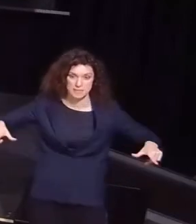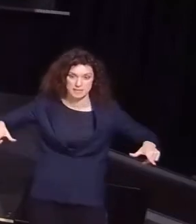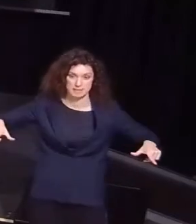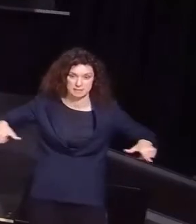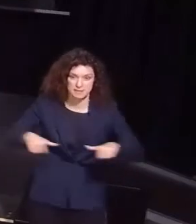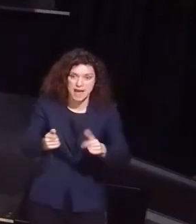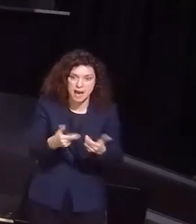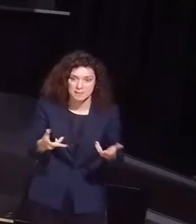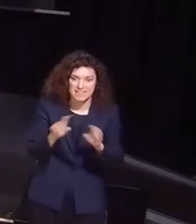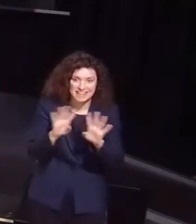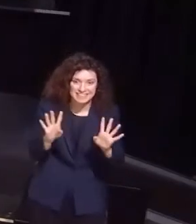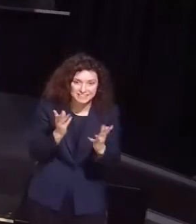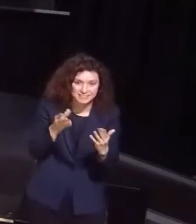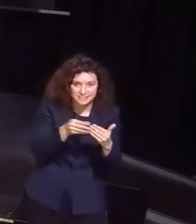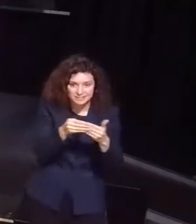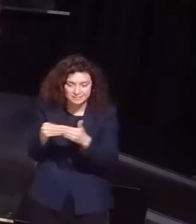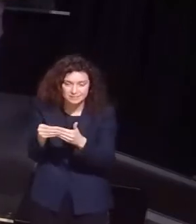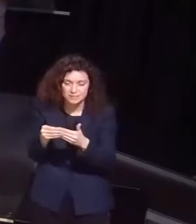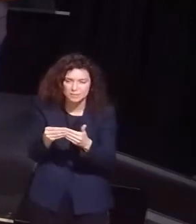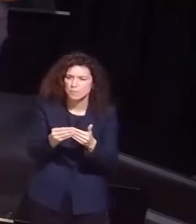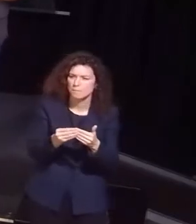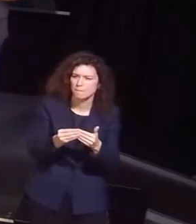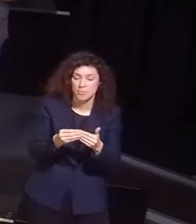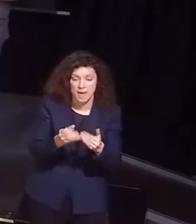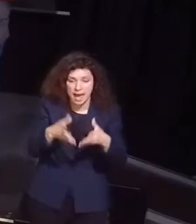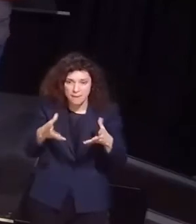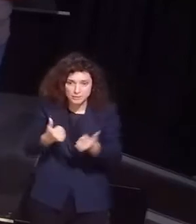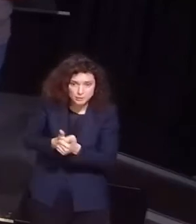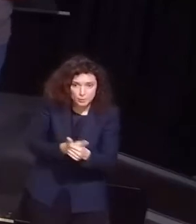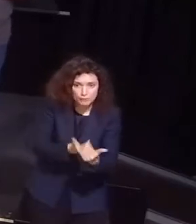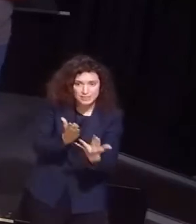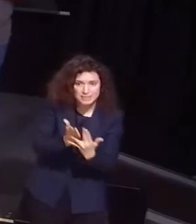but my hope is that you can take and tweak any of these strategies to fit your studio's needs.